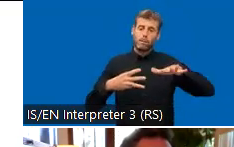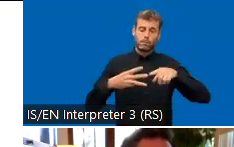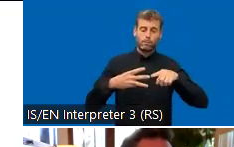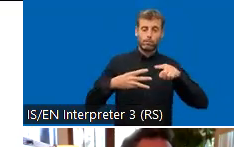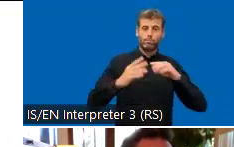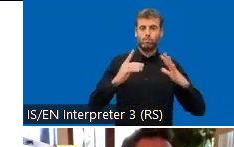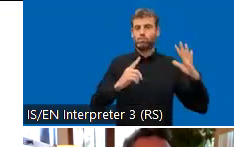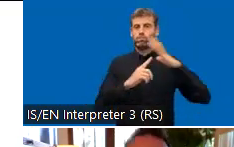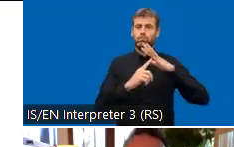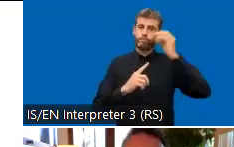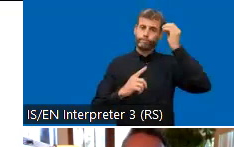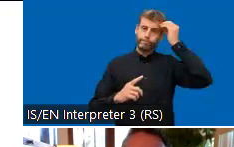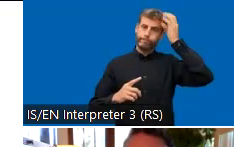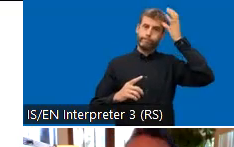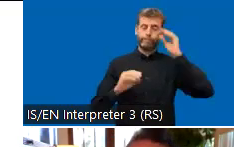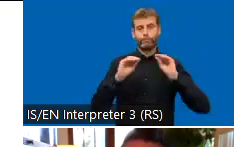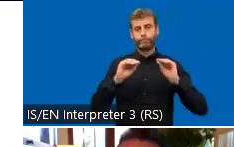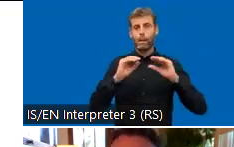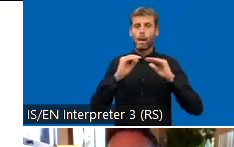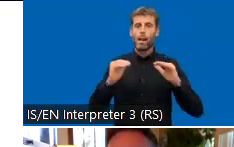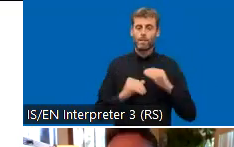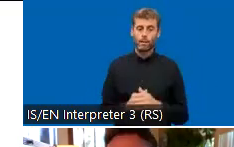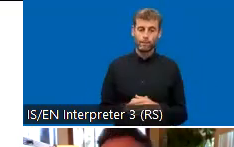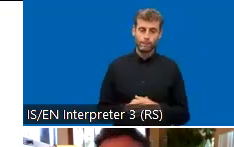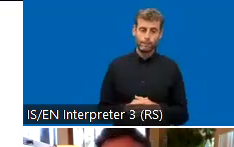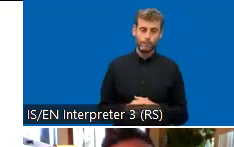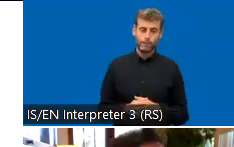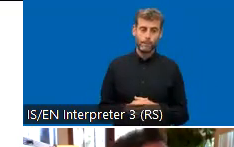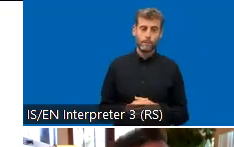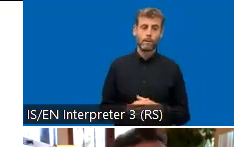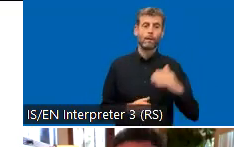And then from an initiative standpoint, we have been asked to look at strategic